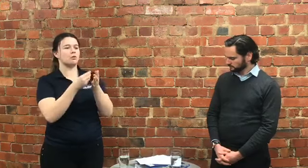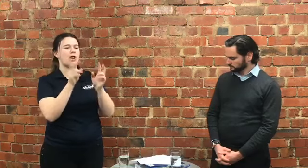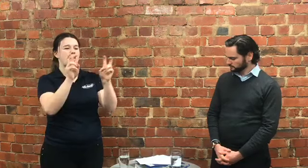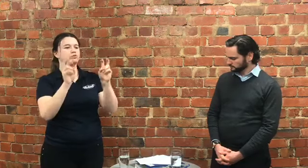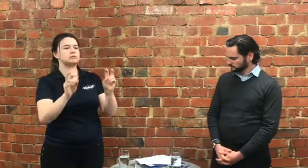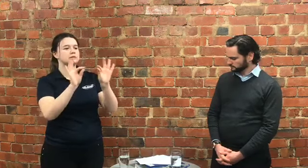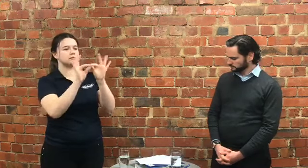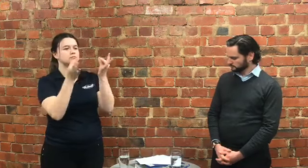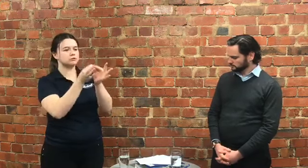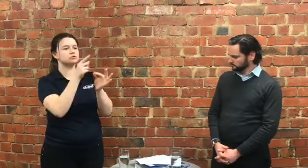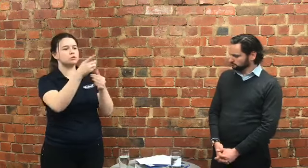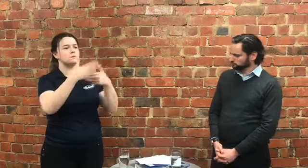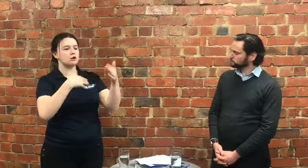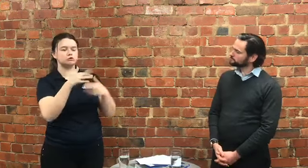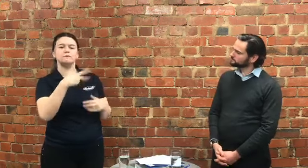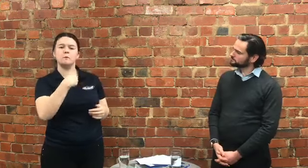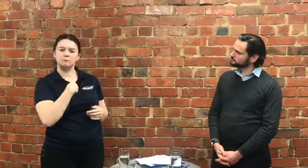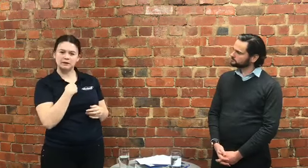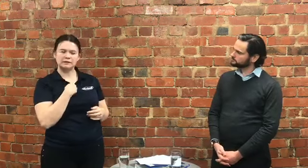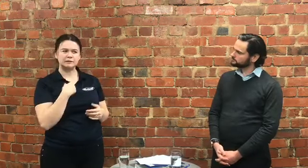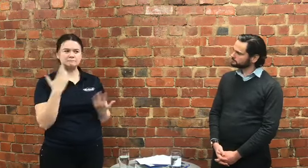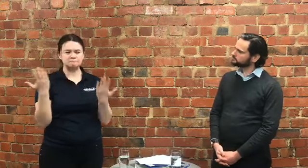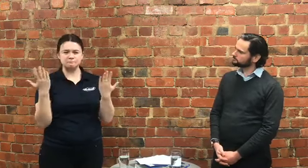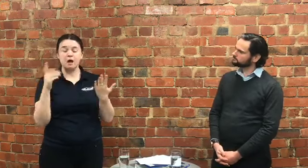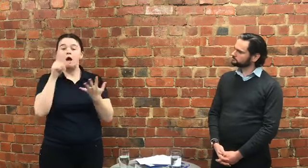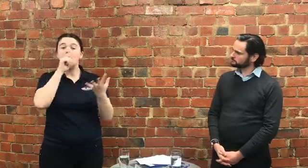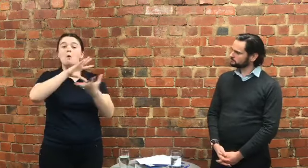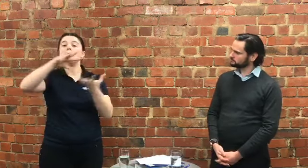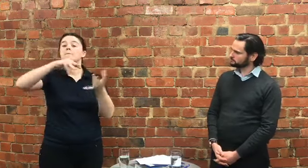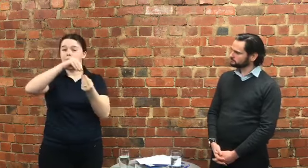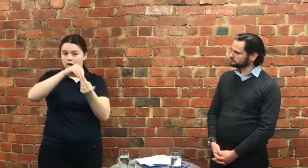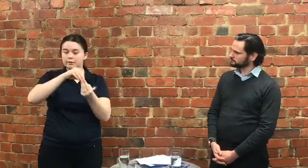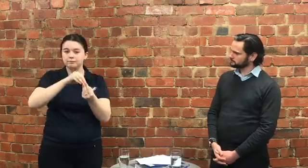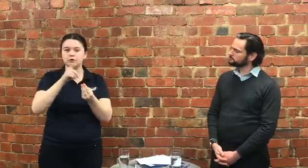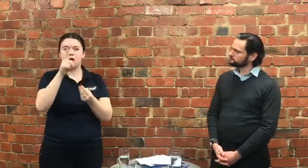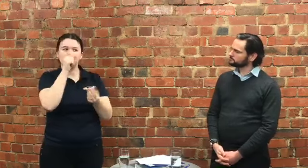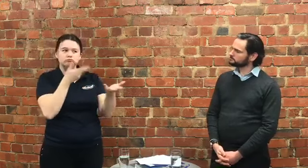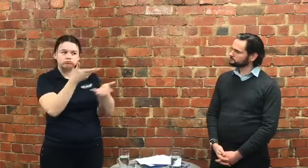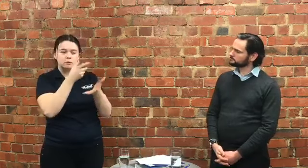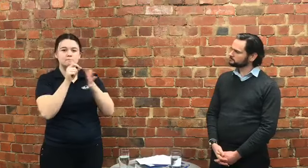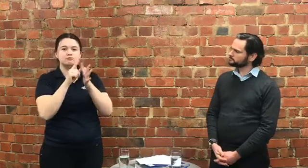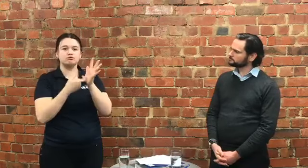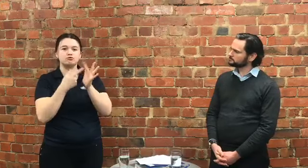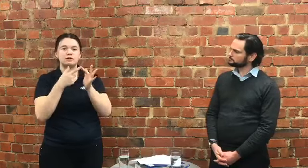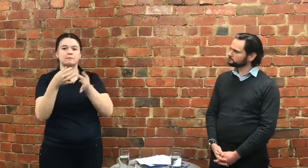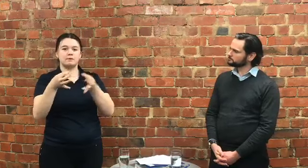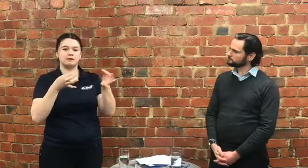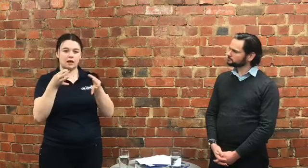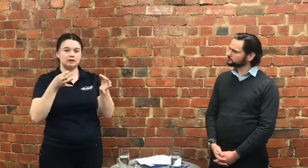but you might decide that you would want to have another agency do the work for you.